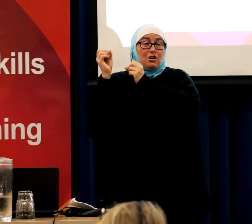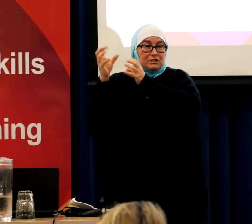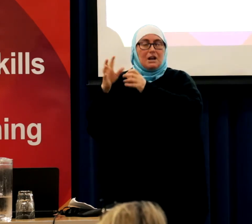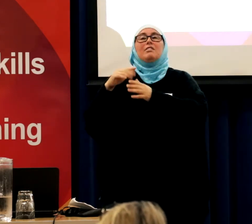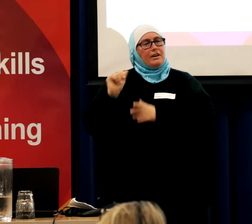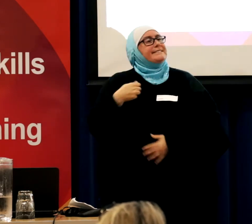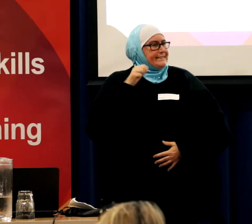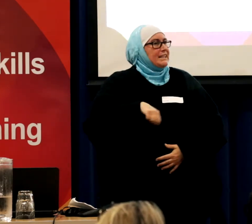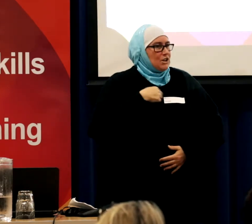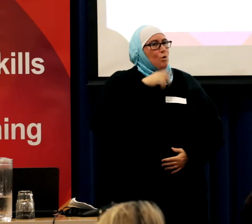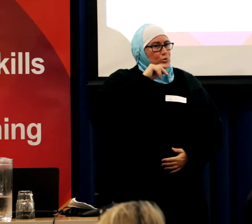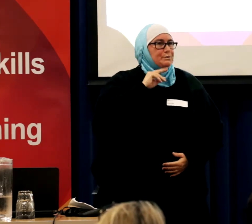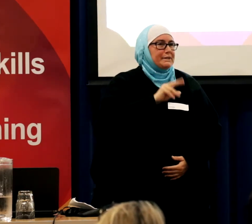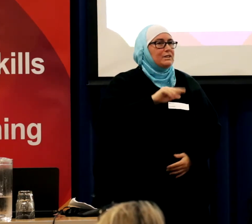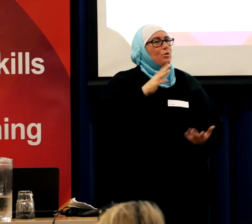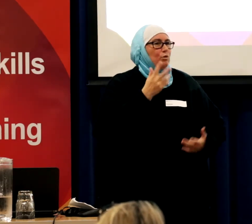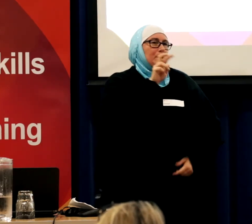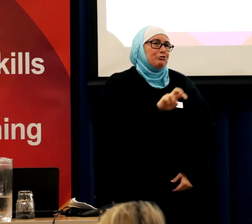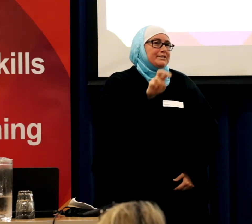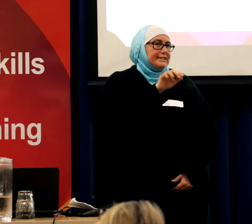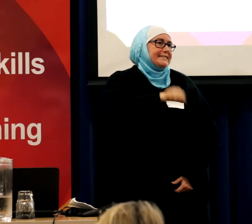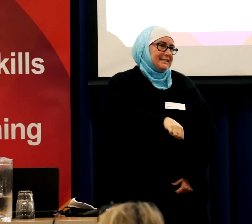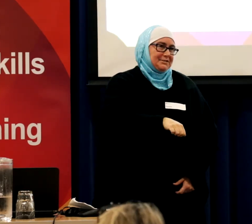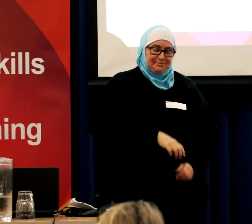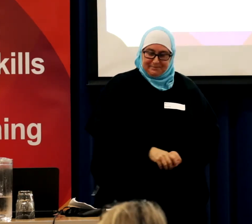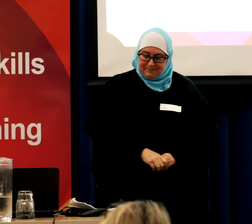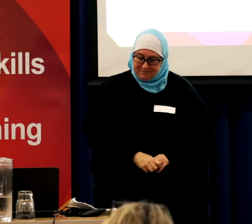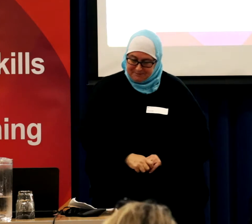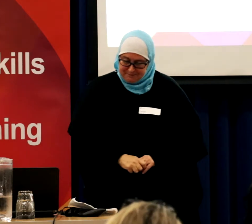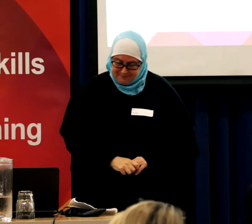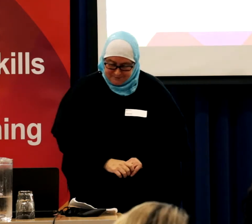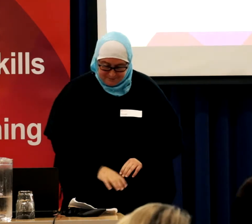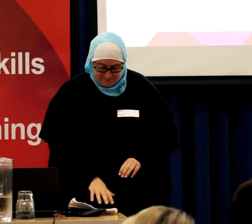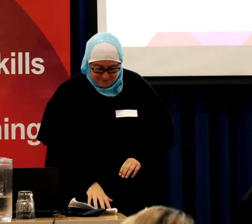If it’s signing, I sign well,